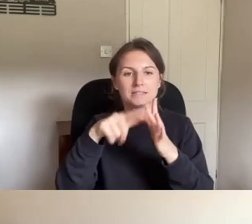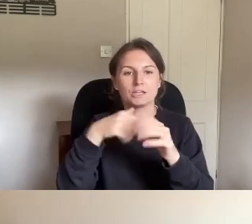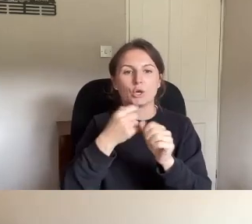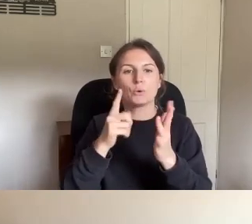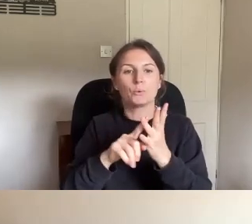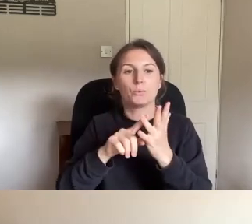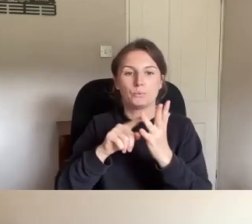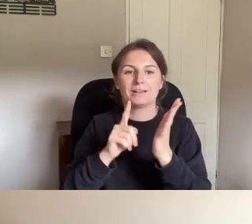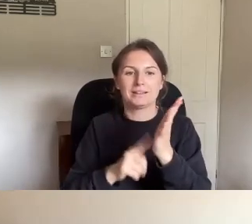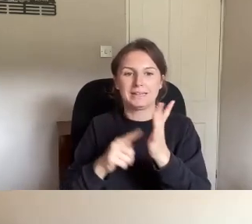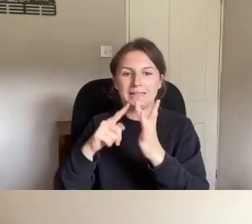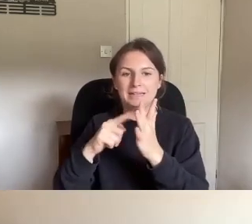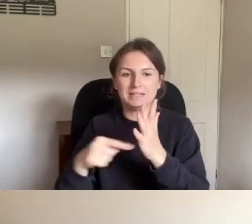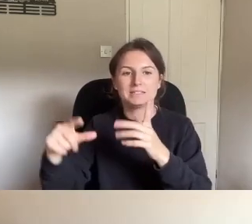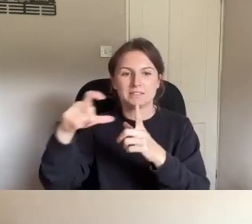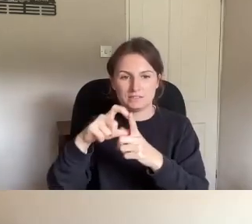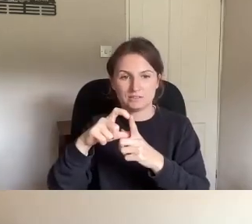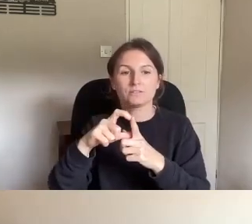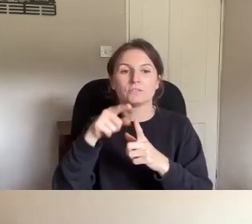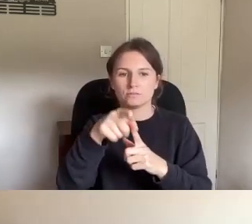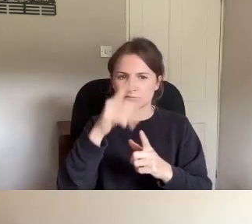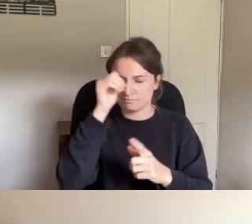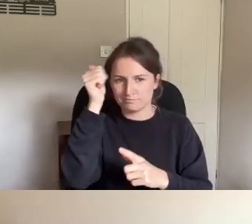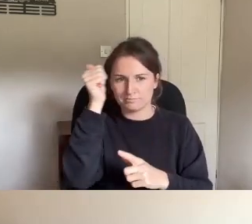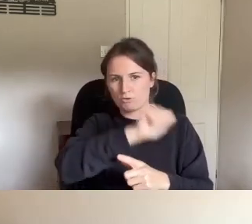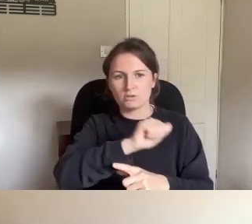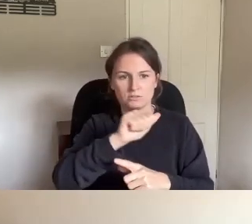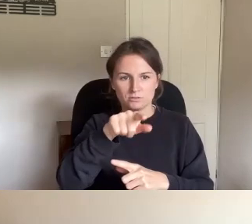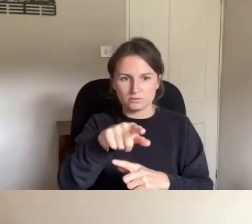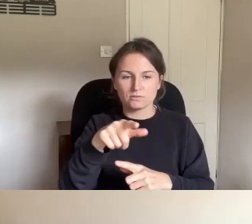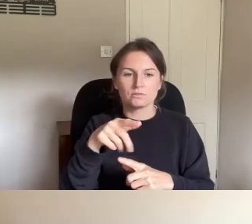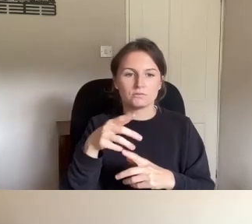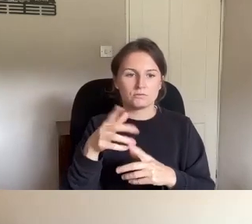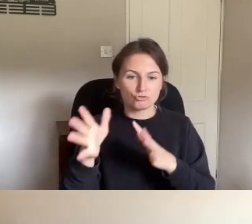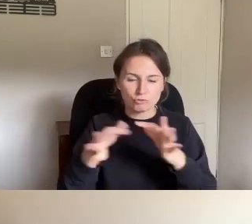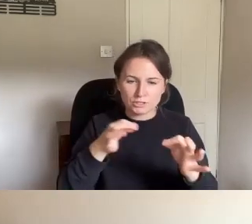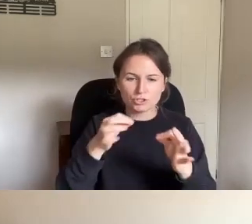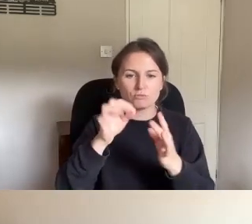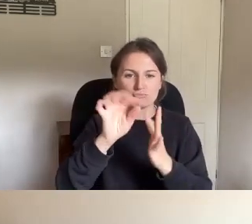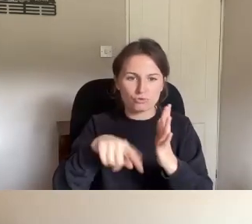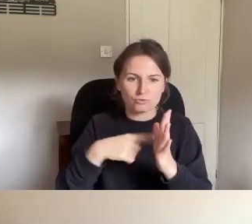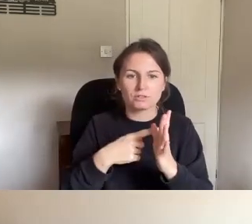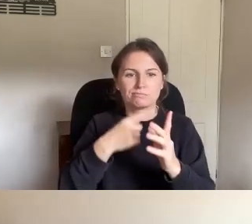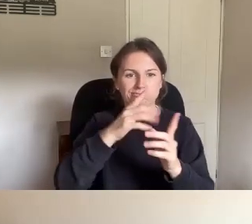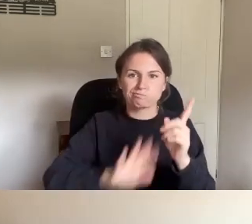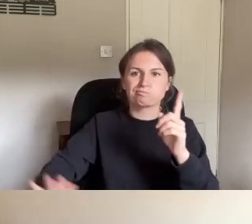and leading research and audience strategy projects with numerous organizations across England and internationally.